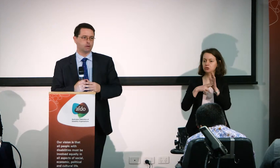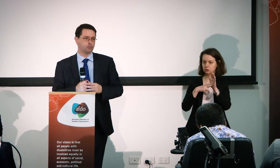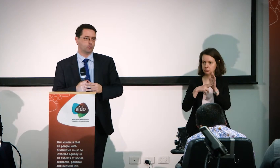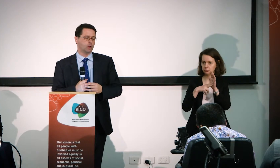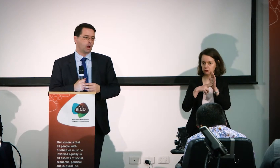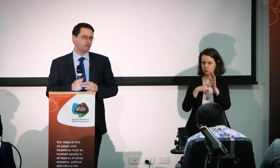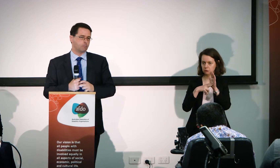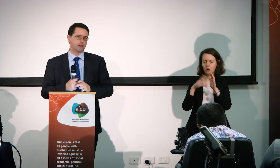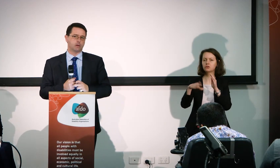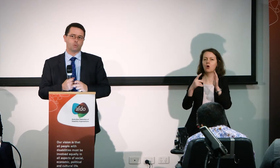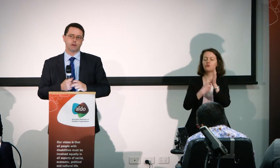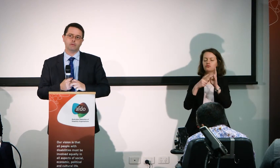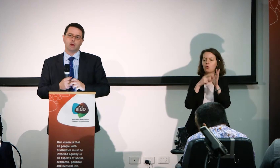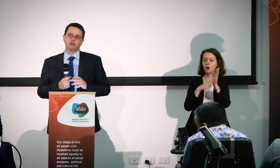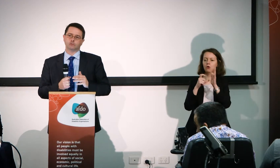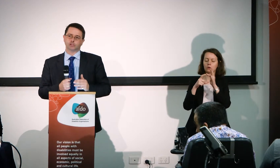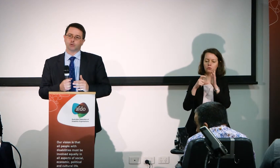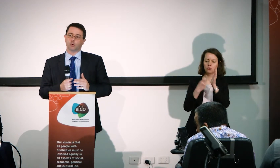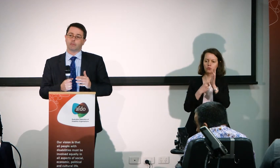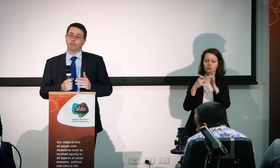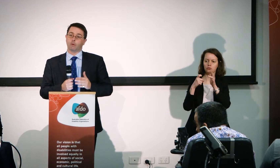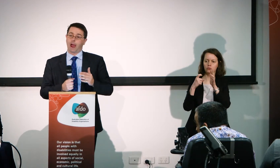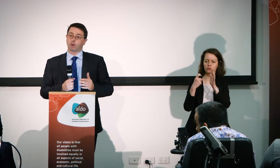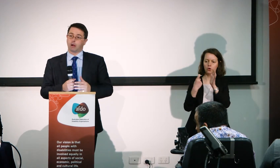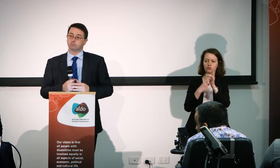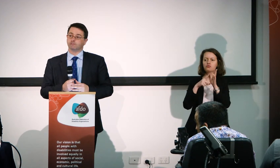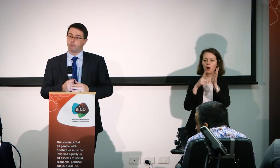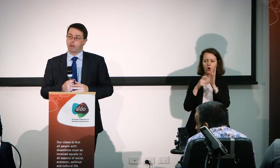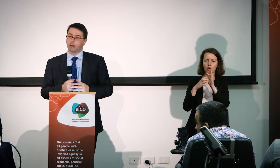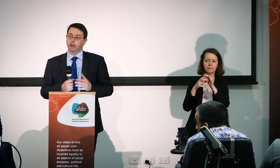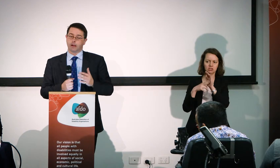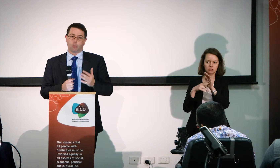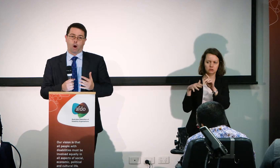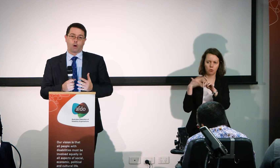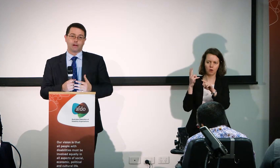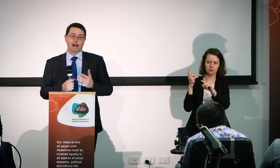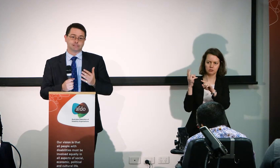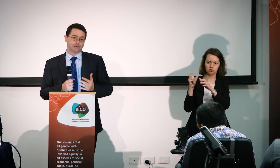that many of you are familiar with, to ensure that there are outcomes from that inquiry